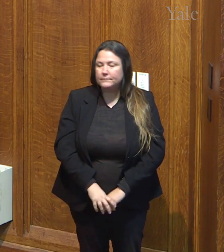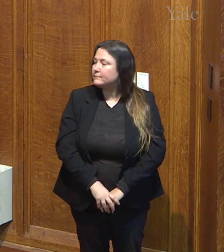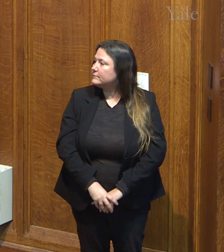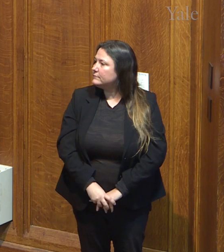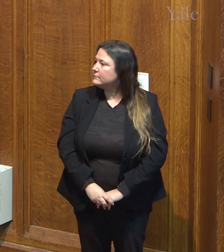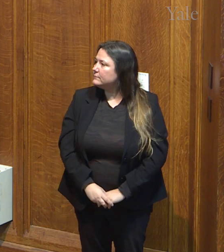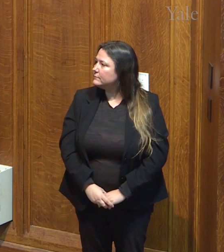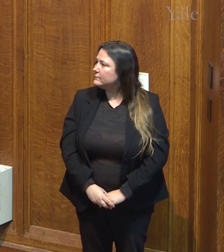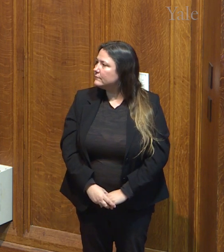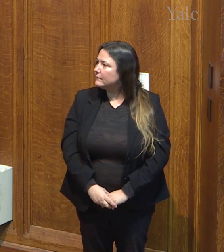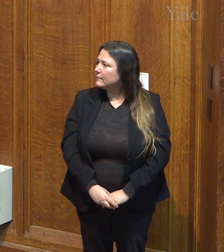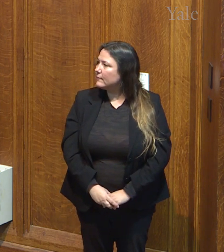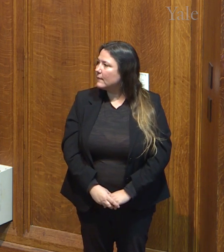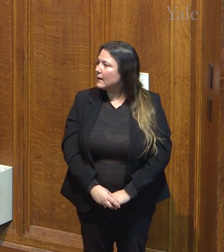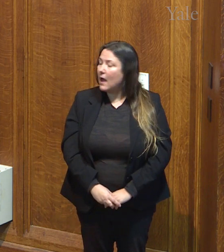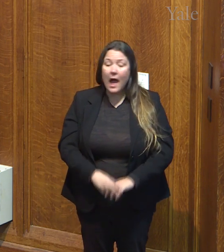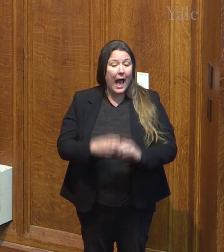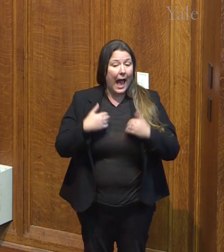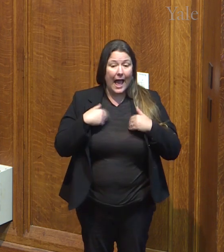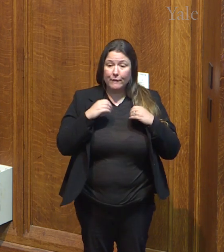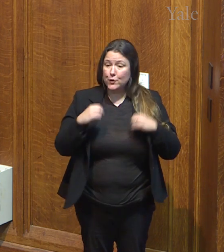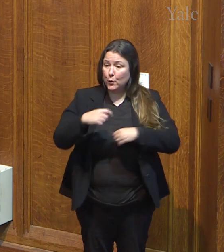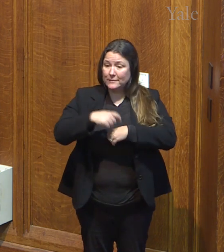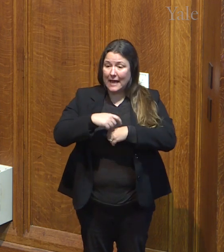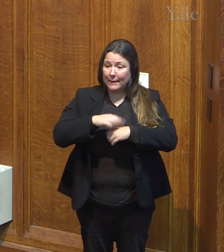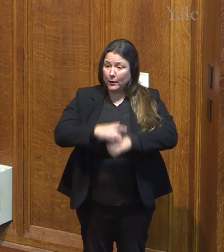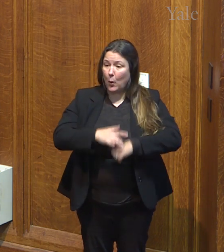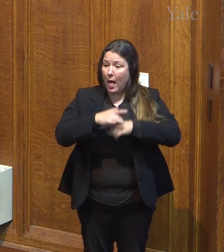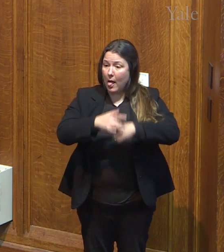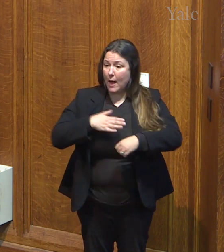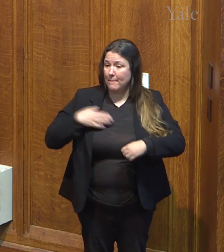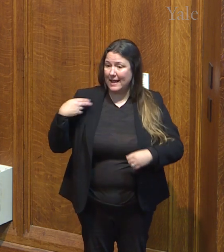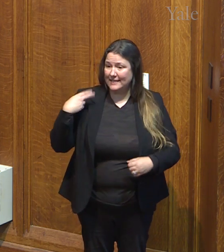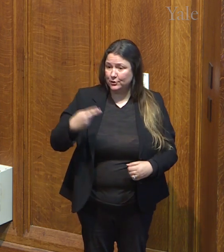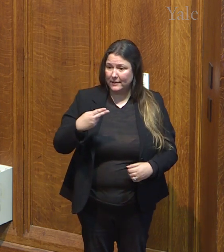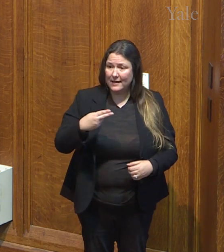There's no time here to dwell on my history. It's all in Song Without Words if you want to buy it